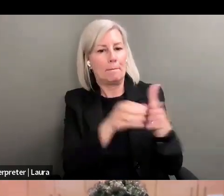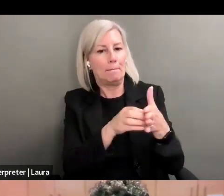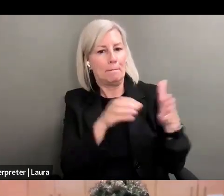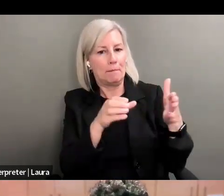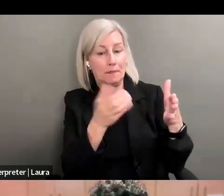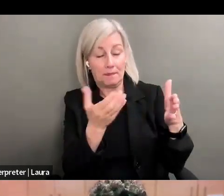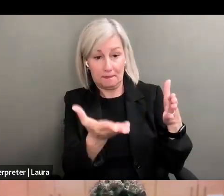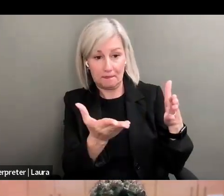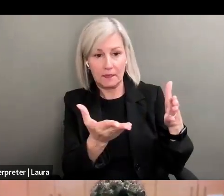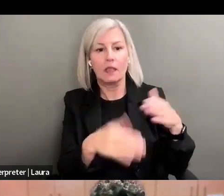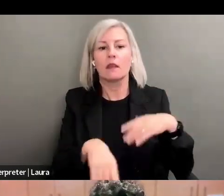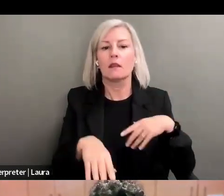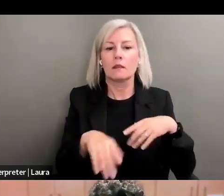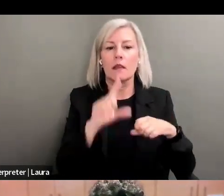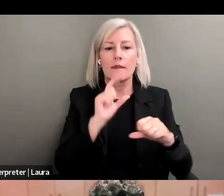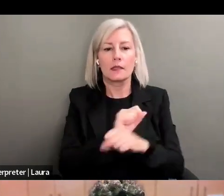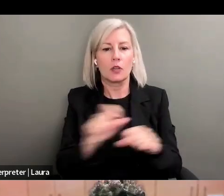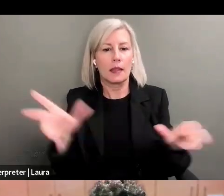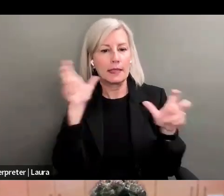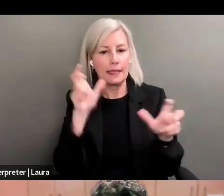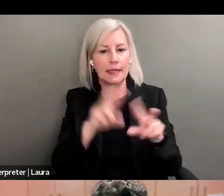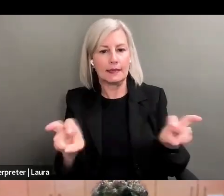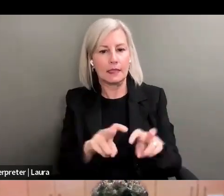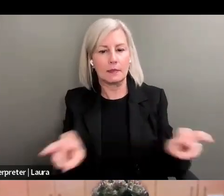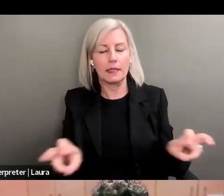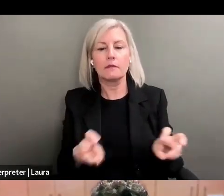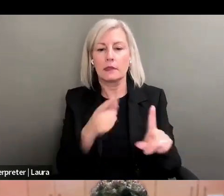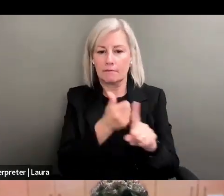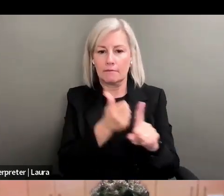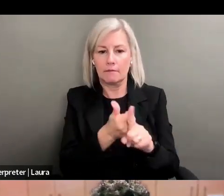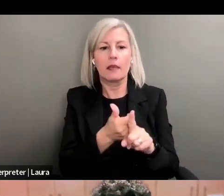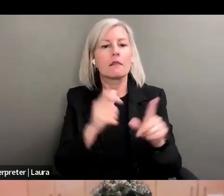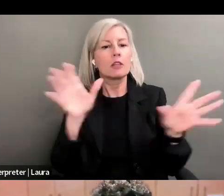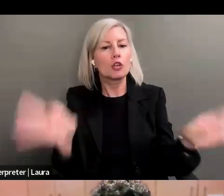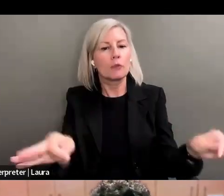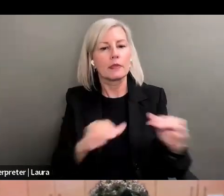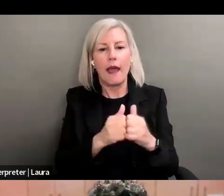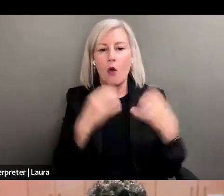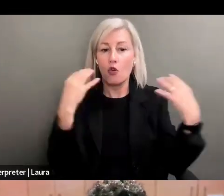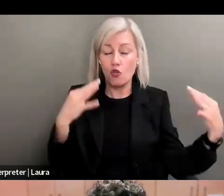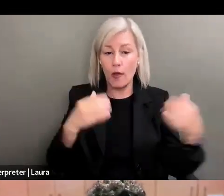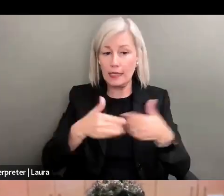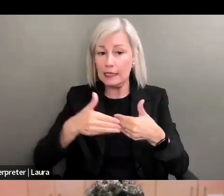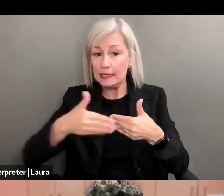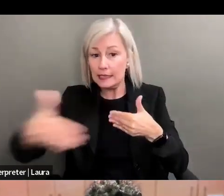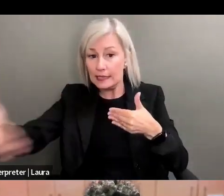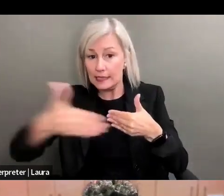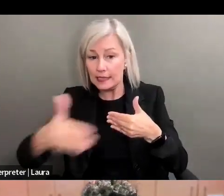linked. A functional listening assessment is an assessment that determines how noise, distance, and visual input affect a student's